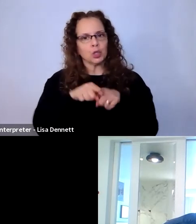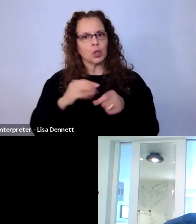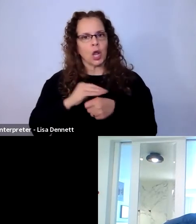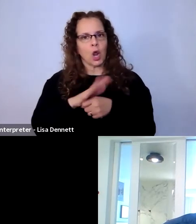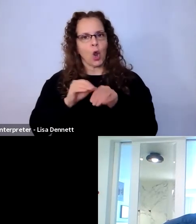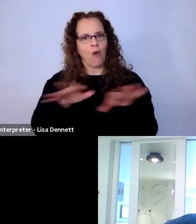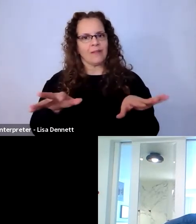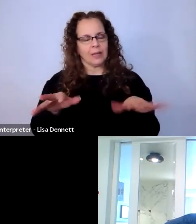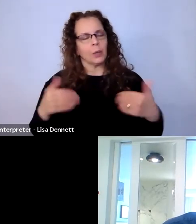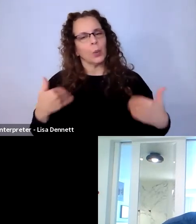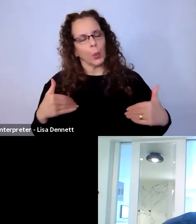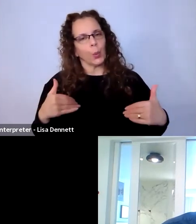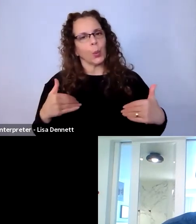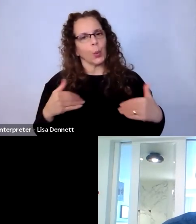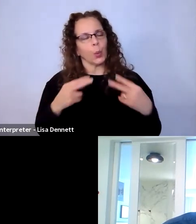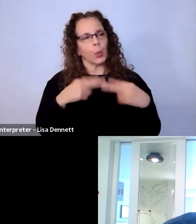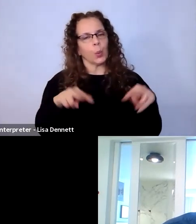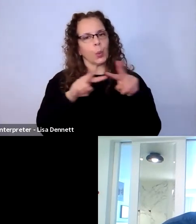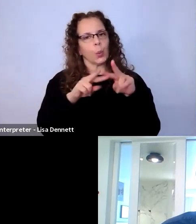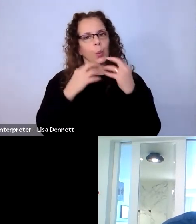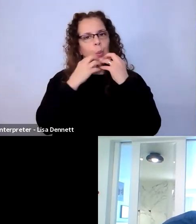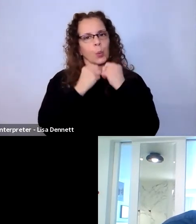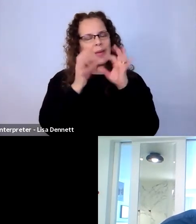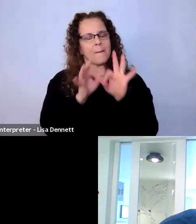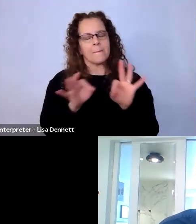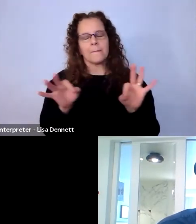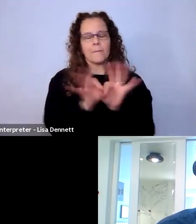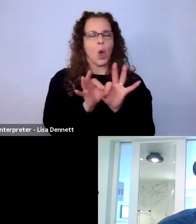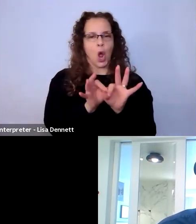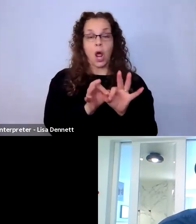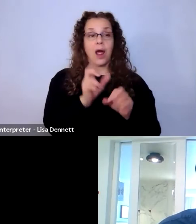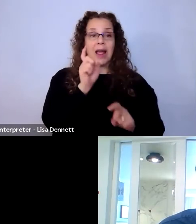that this stuff is vital, people need to learn whether they're in school or whether they're taking corporate learning.